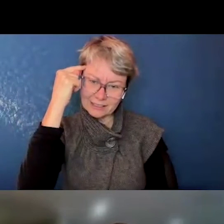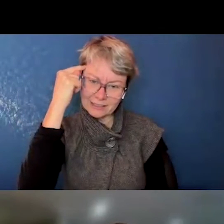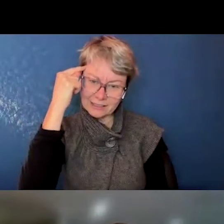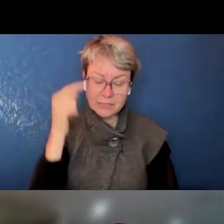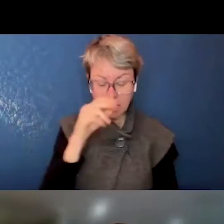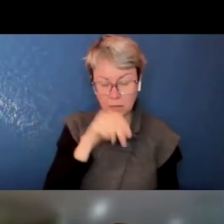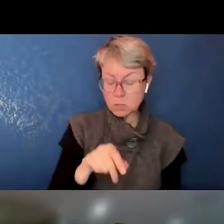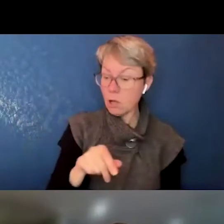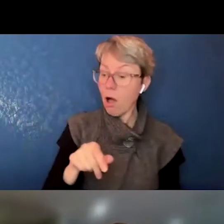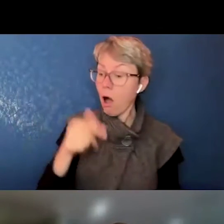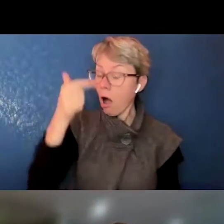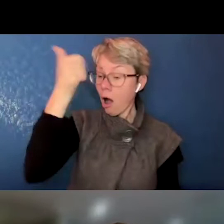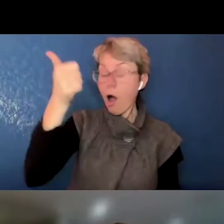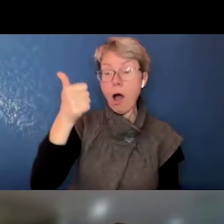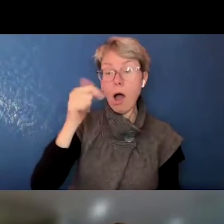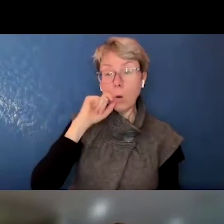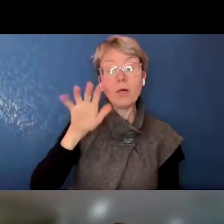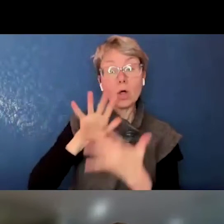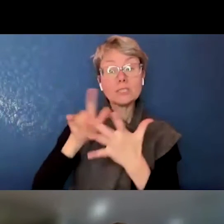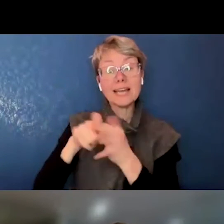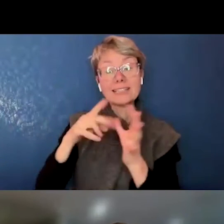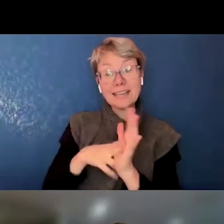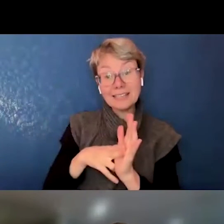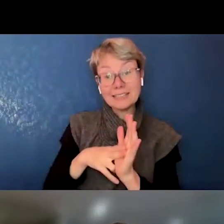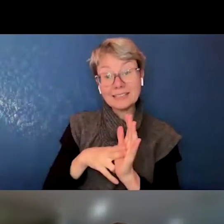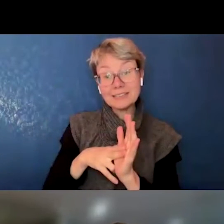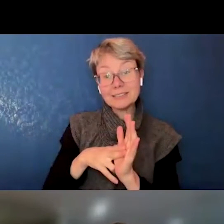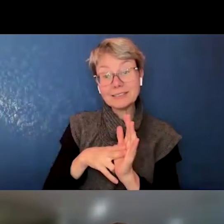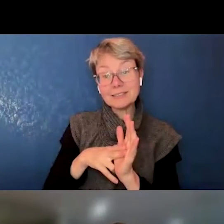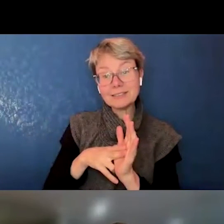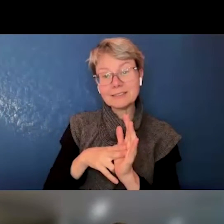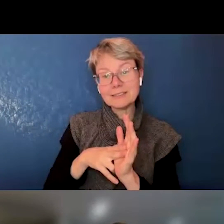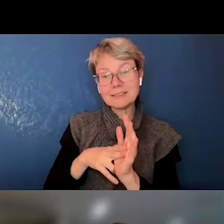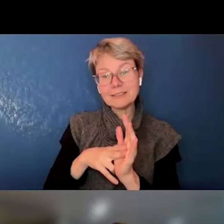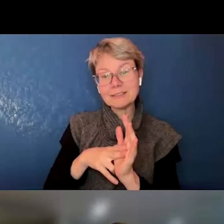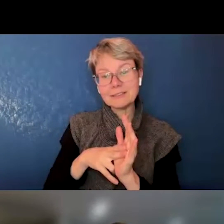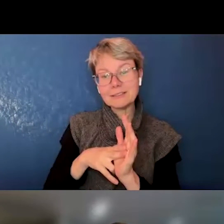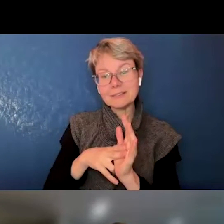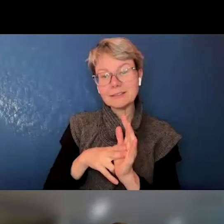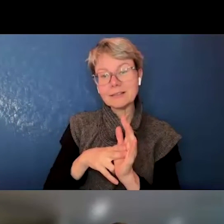idea I think yeah I think de and so then that was that in the close of the telephone intercept but